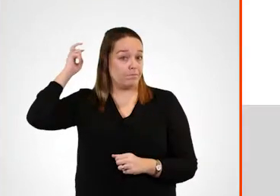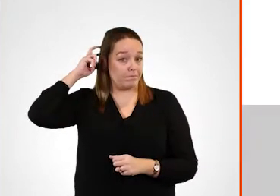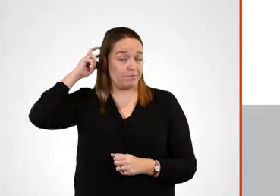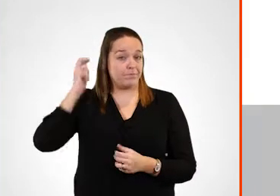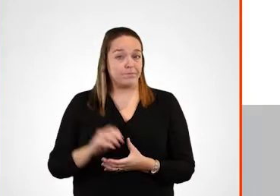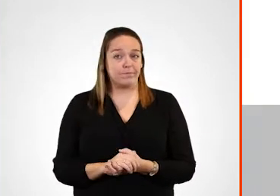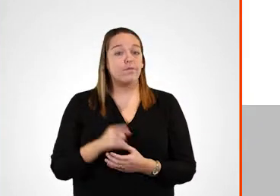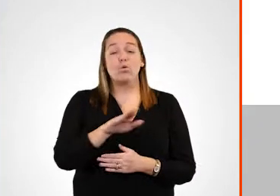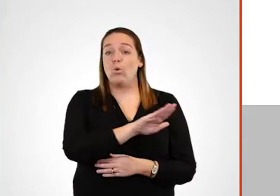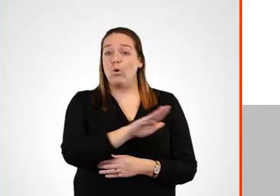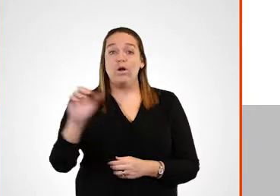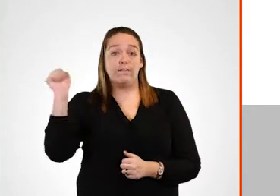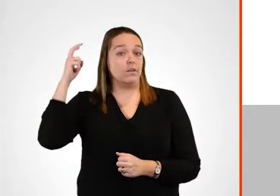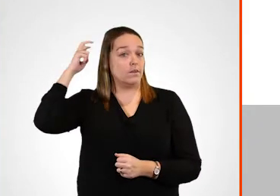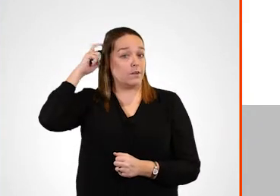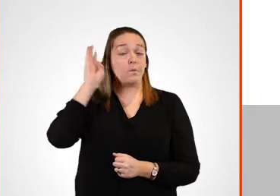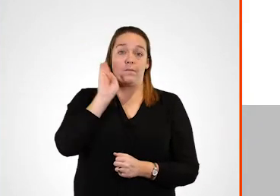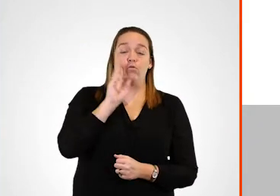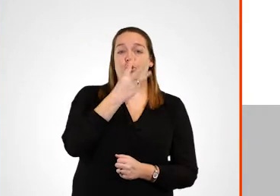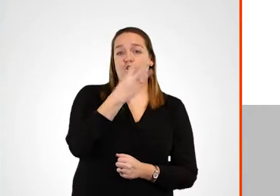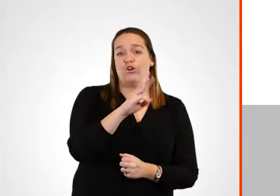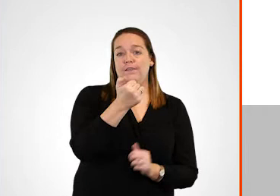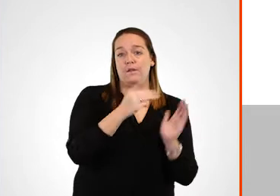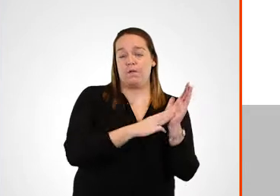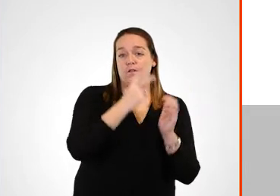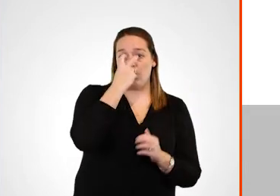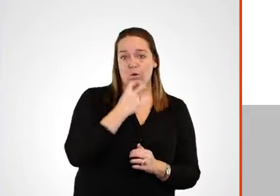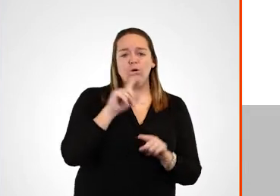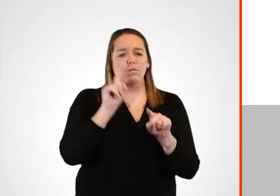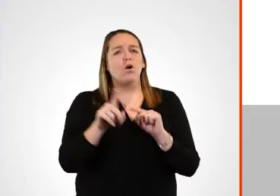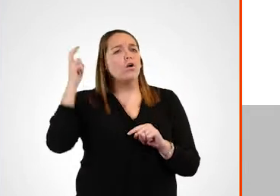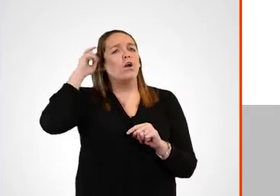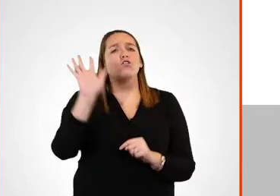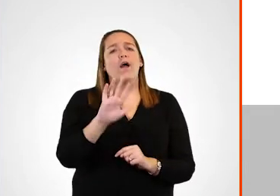They were all implanted before 36 months, most around 18 as the mean.